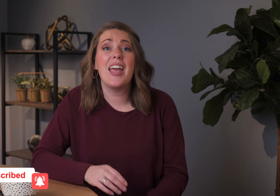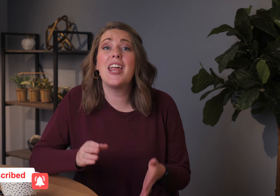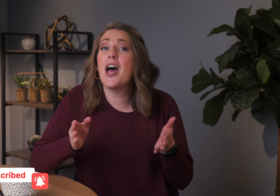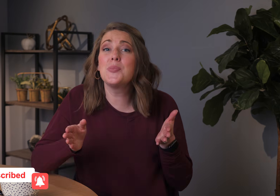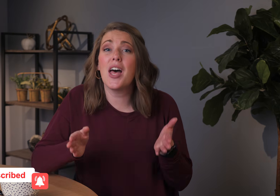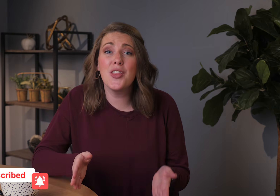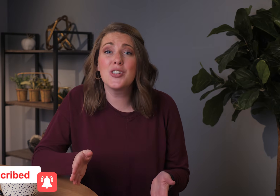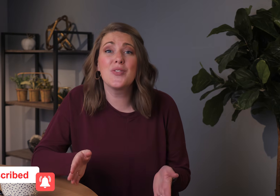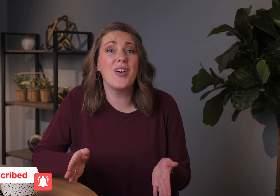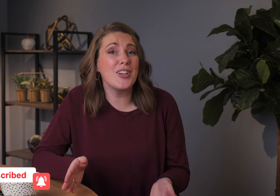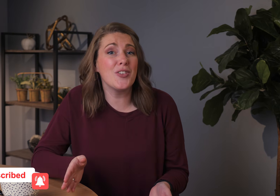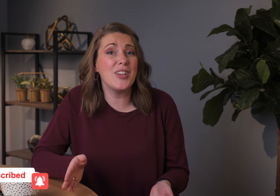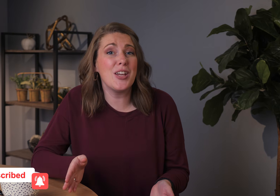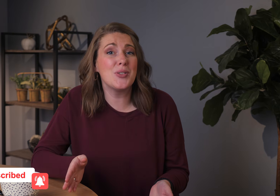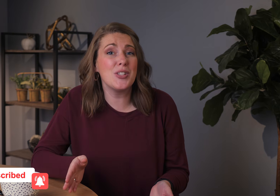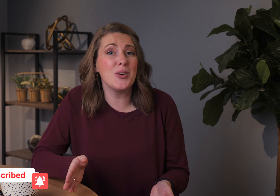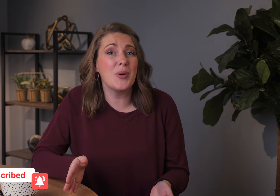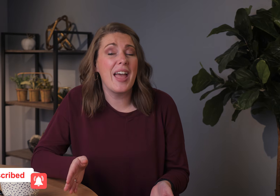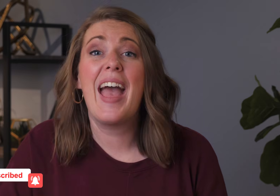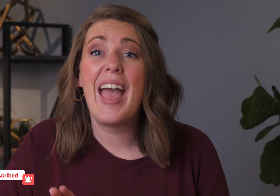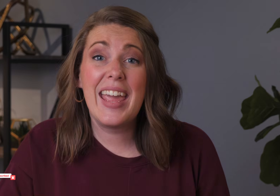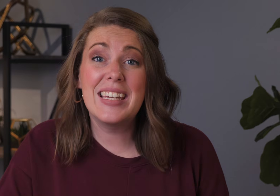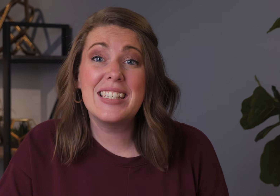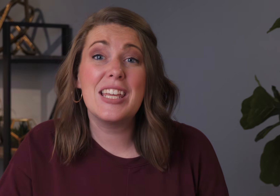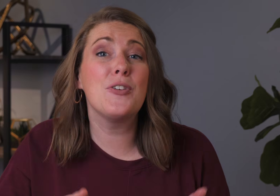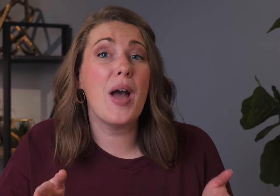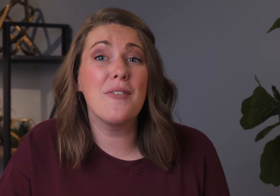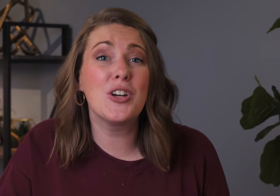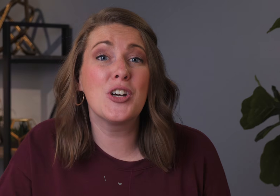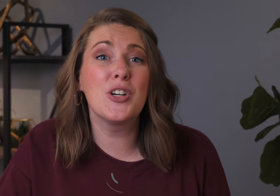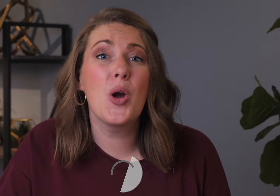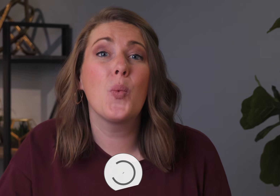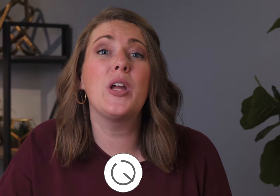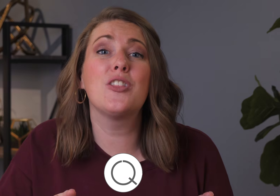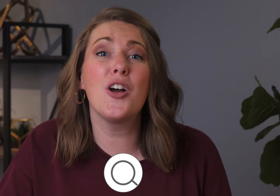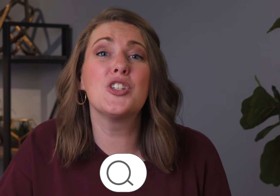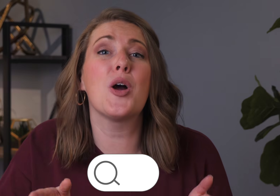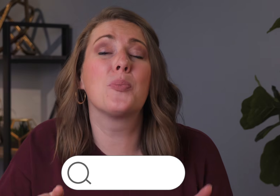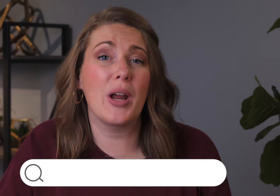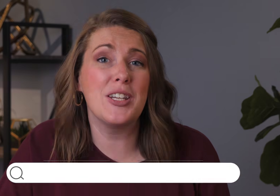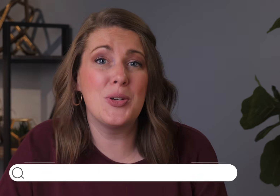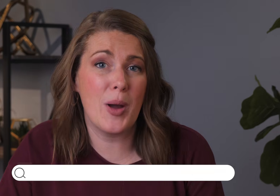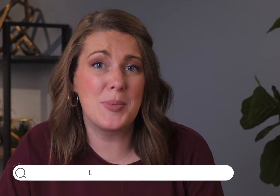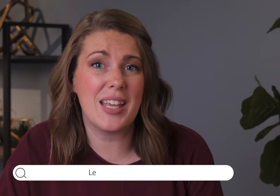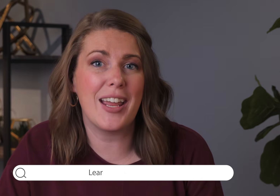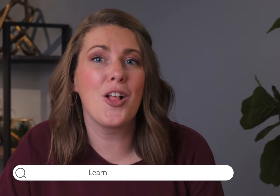It helps others find our videos too. And if you haven't heard we launched a brand new website